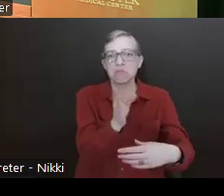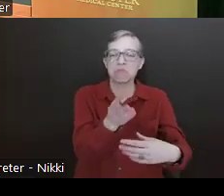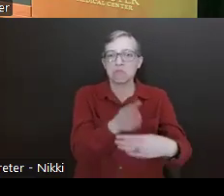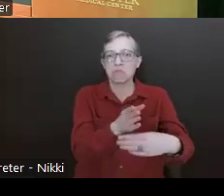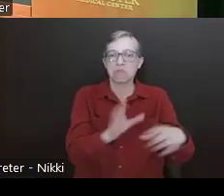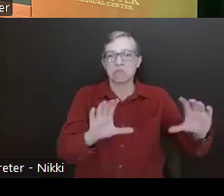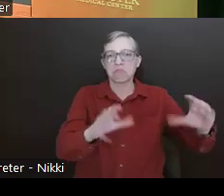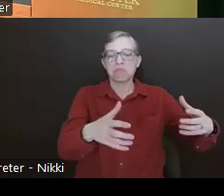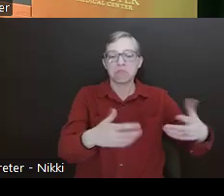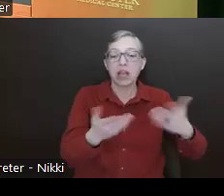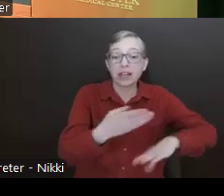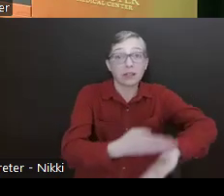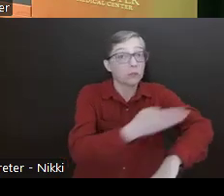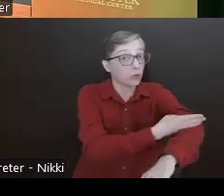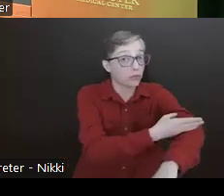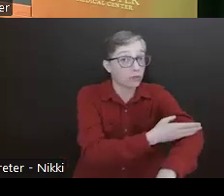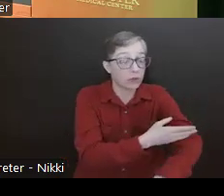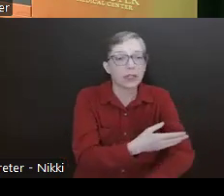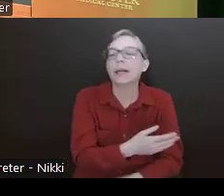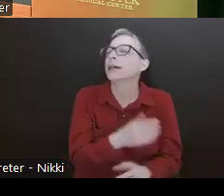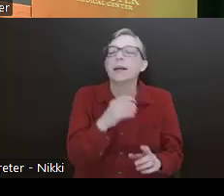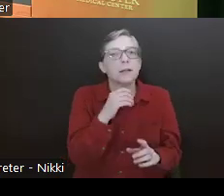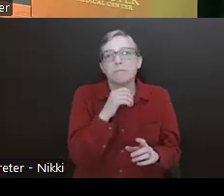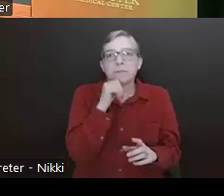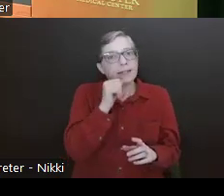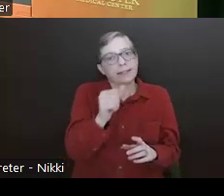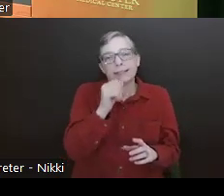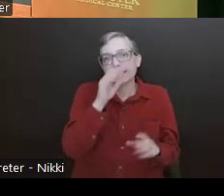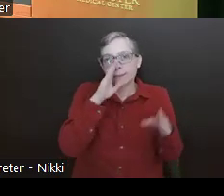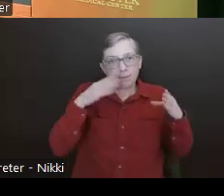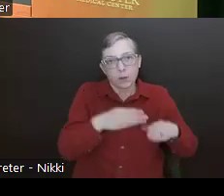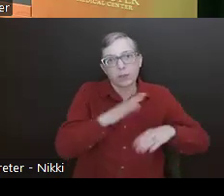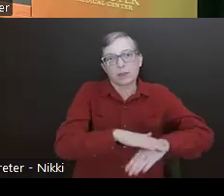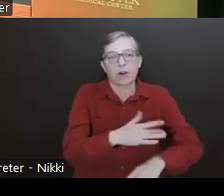were really powered to look at cardiovascular outcomes um and at the length of time that they